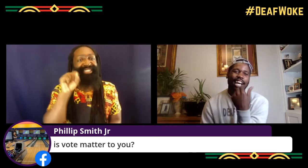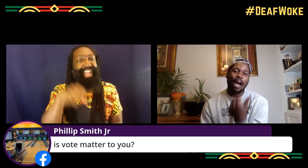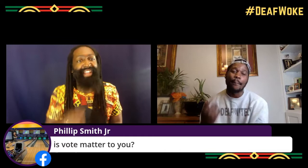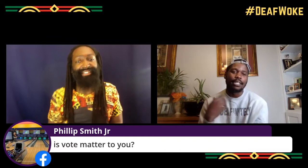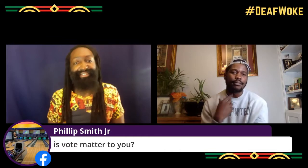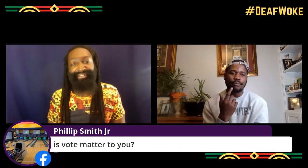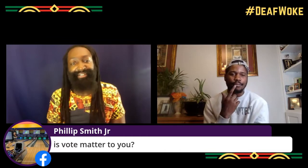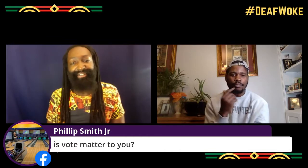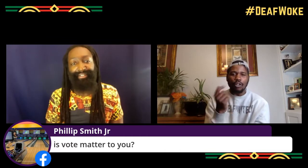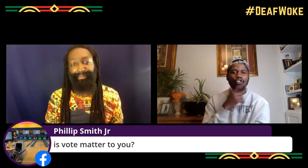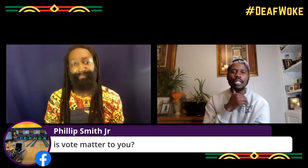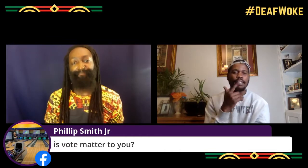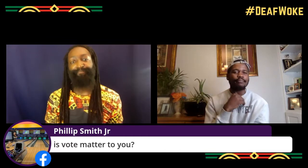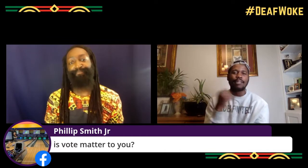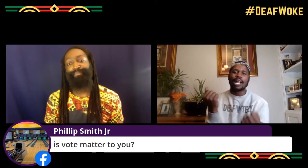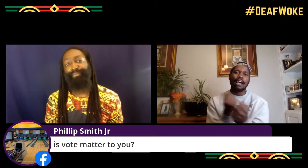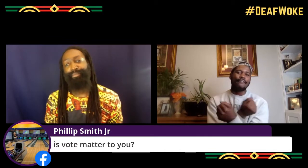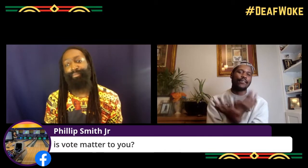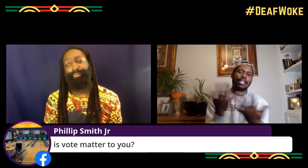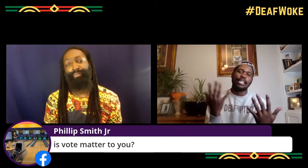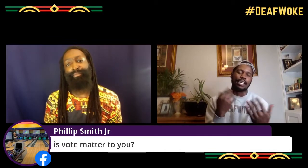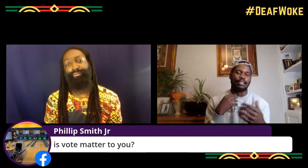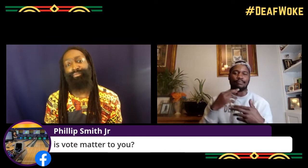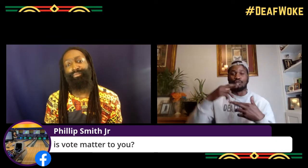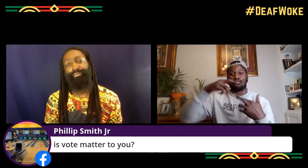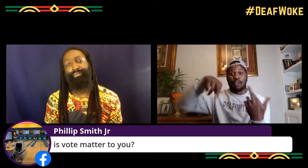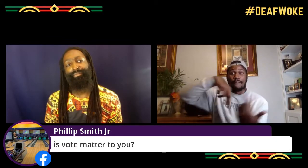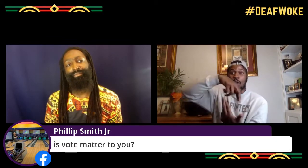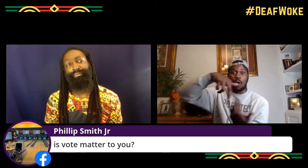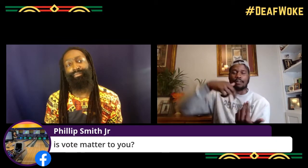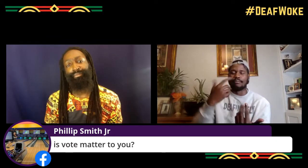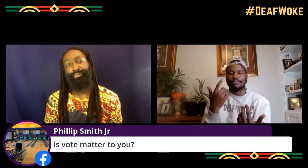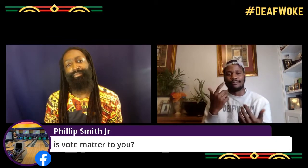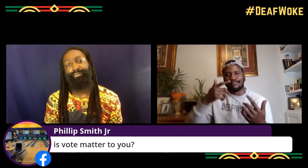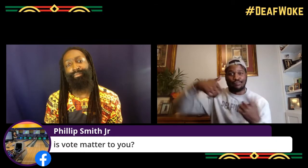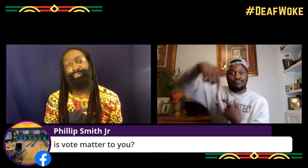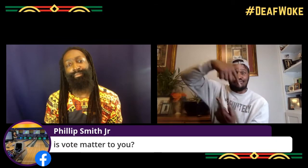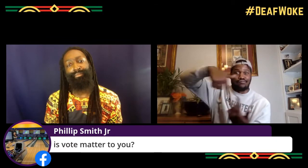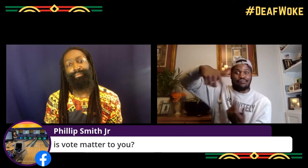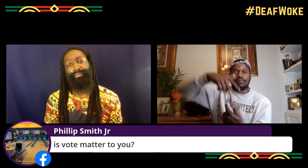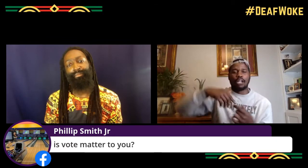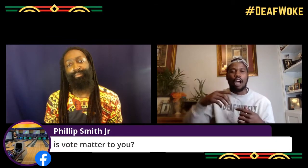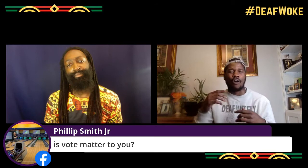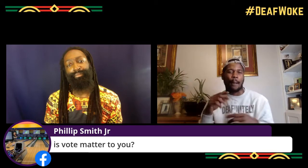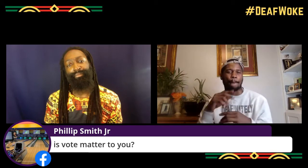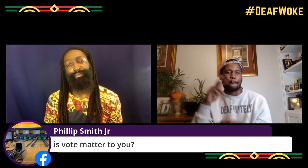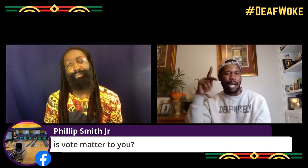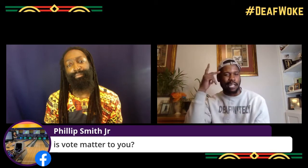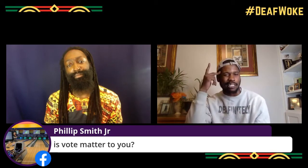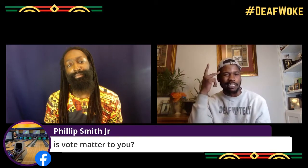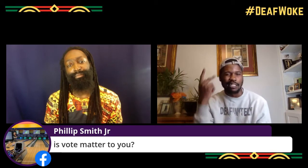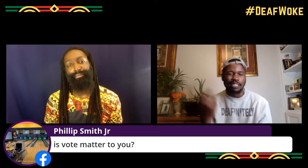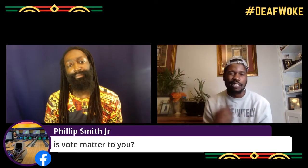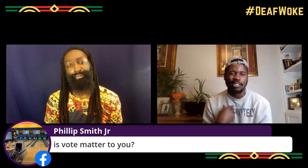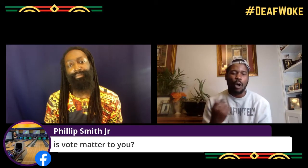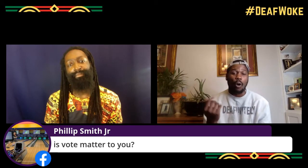Yes , if this is one word answer, yes. Well really everything revolves around politics.